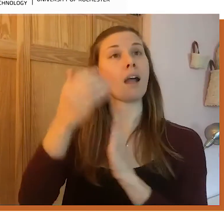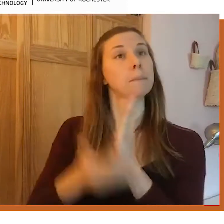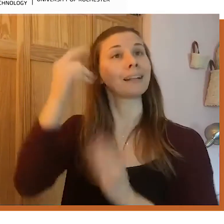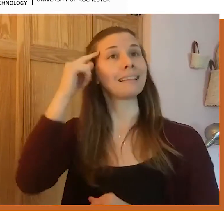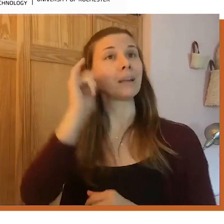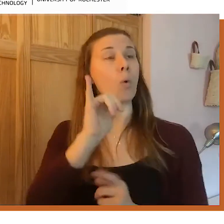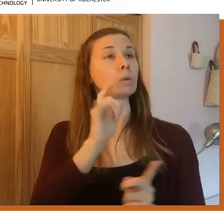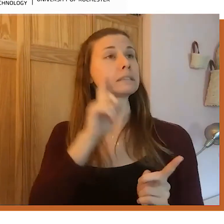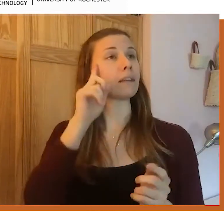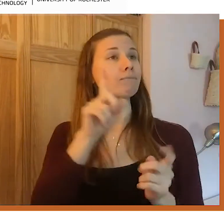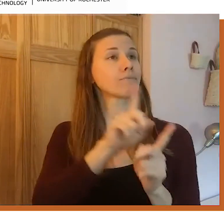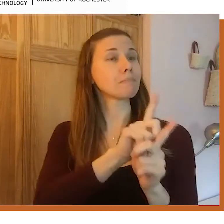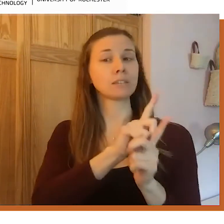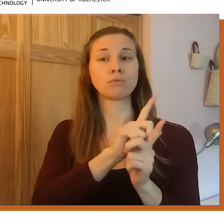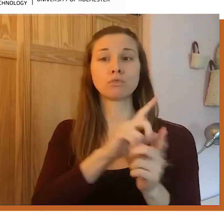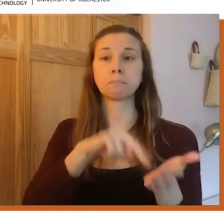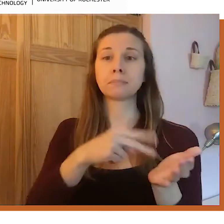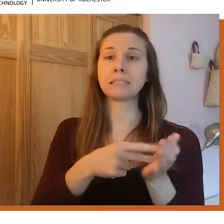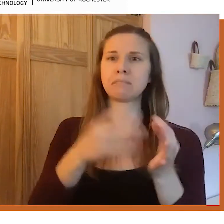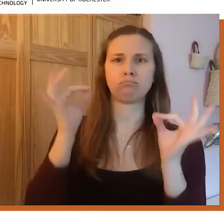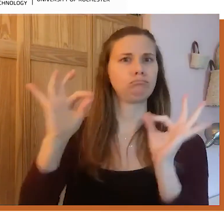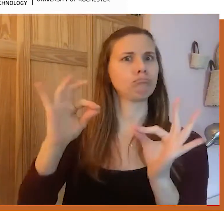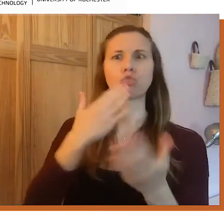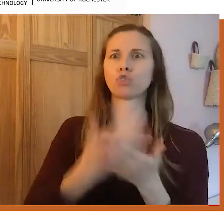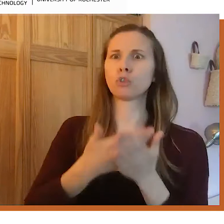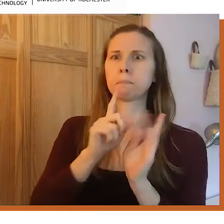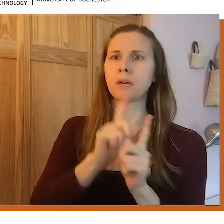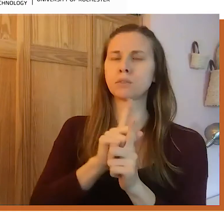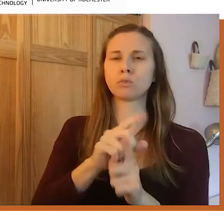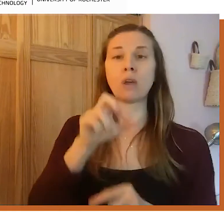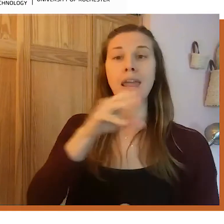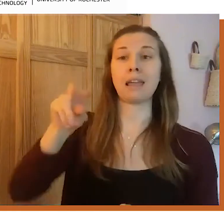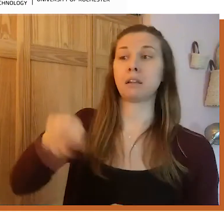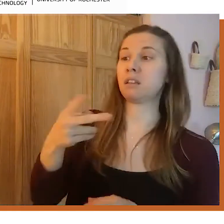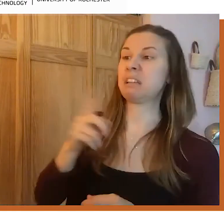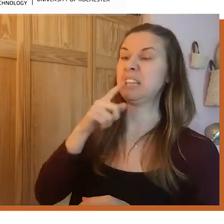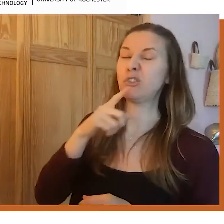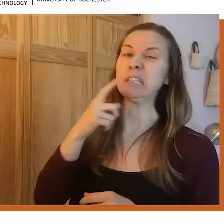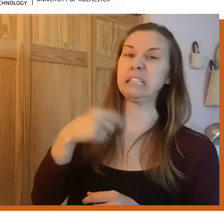Sometimes people think that a Deaf mentor, just because they're Deaf, are gonna be a good mentor